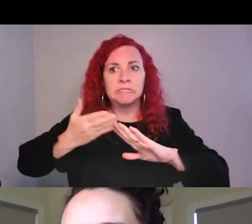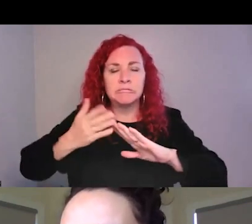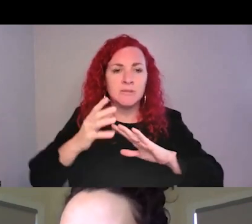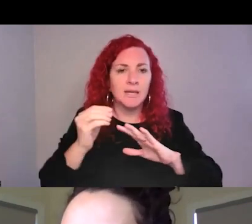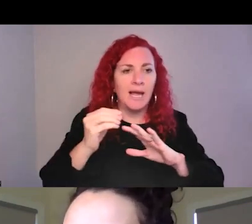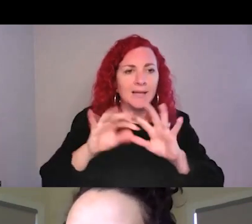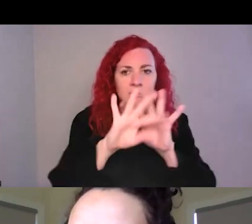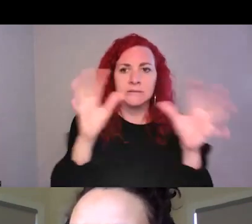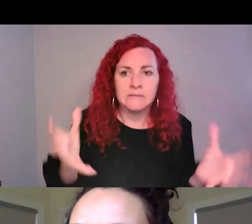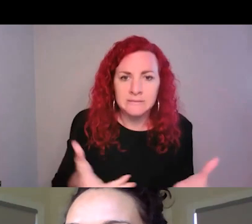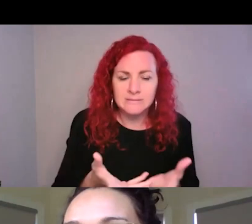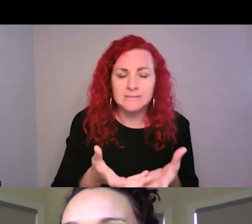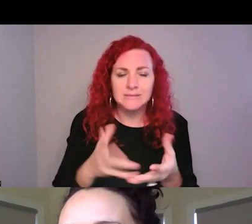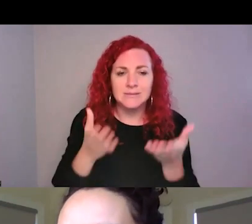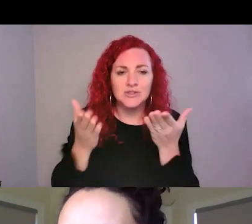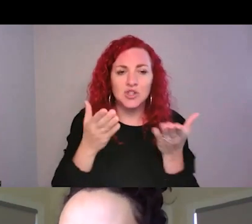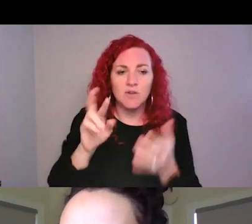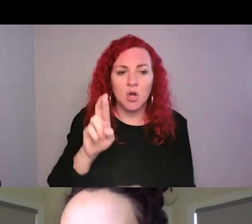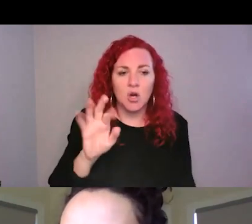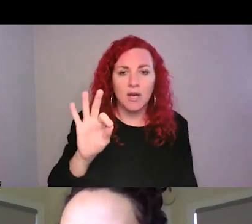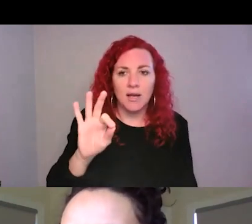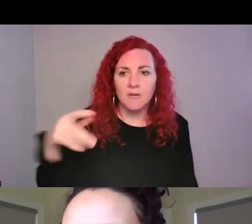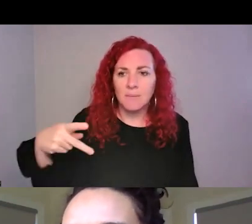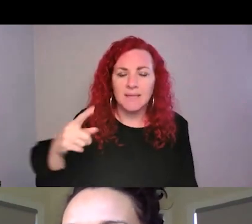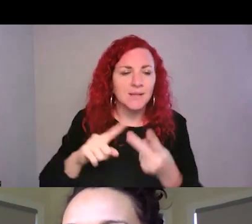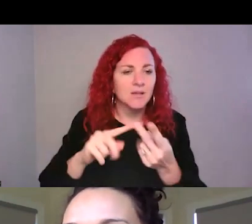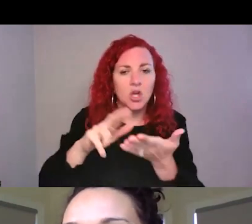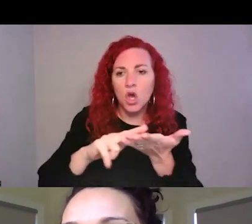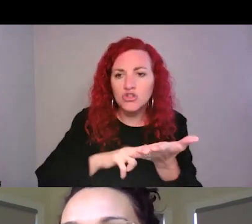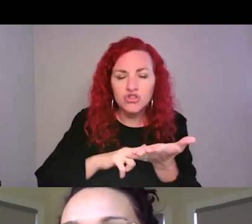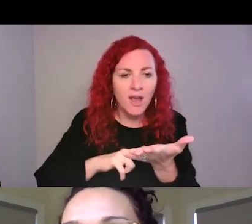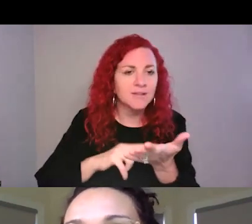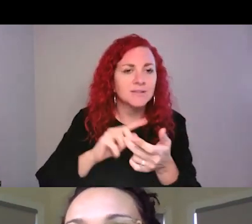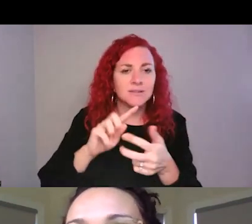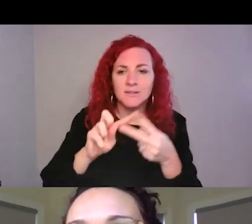THEY ENDED UP GOING IN CONTRACT.